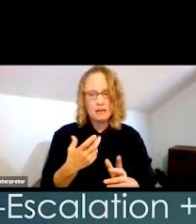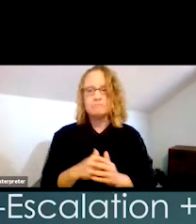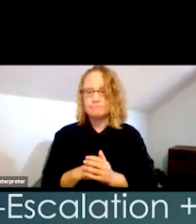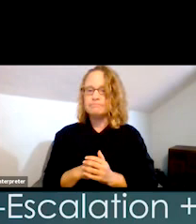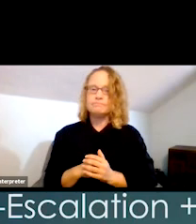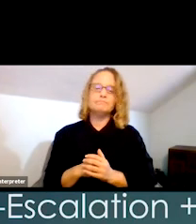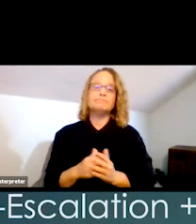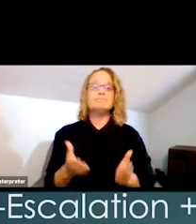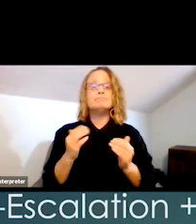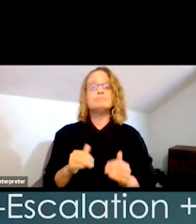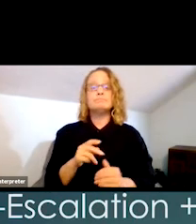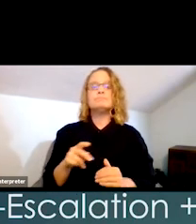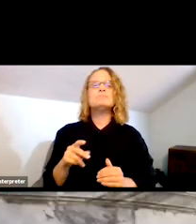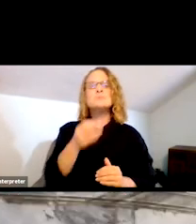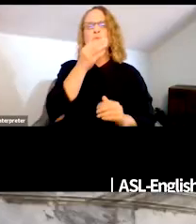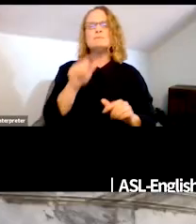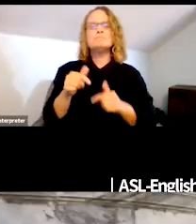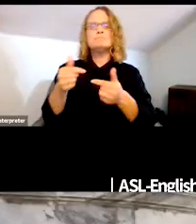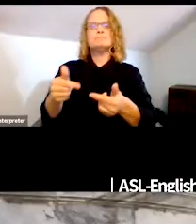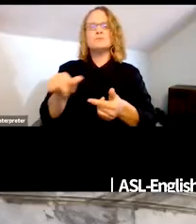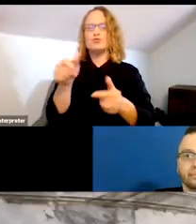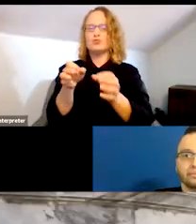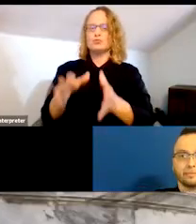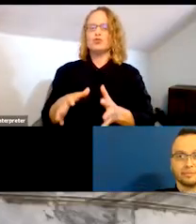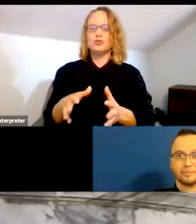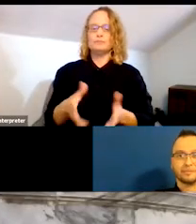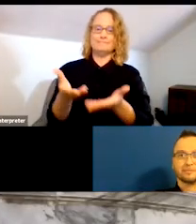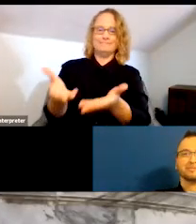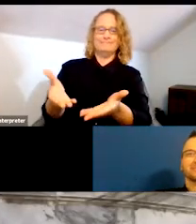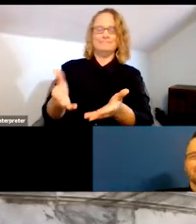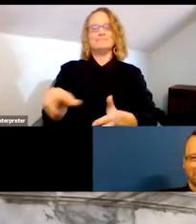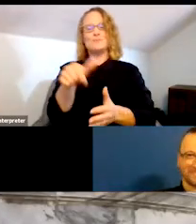And many of the other, that gang was about 500 strong,